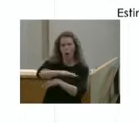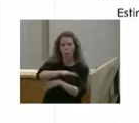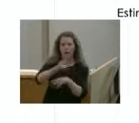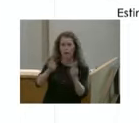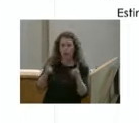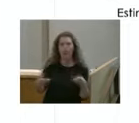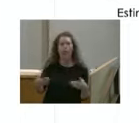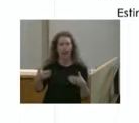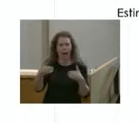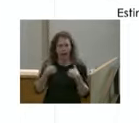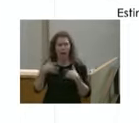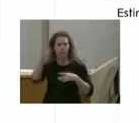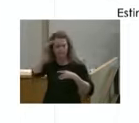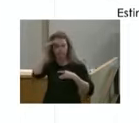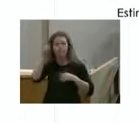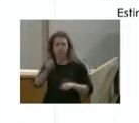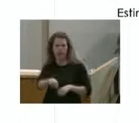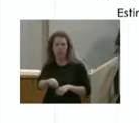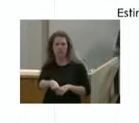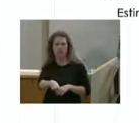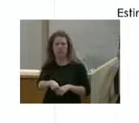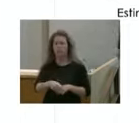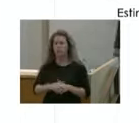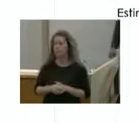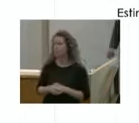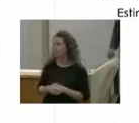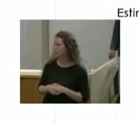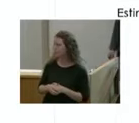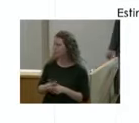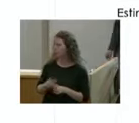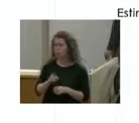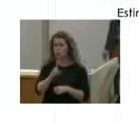really, yeah, to that point, you know, to really understand how much is out there,